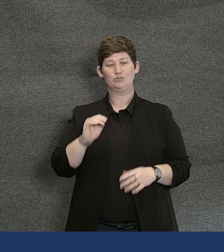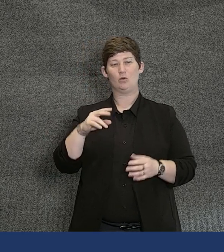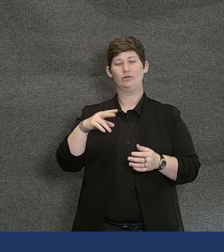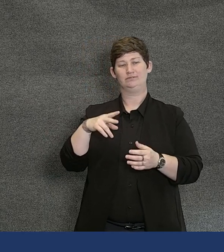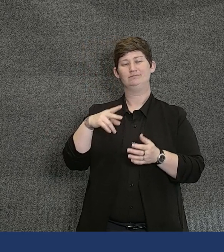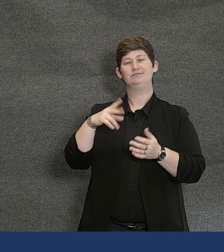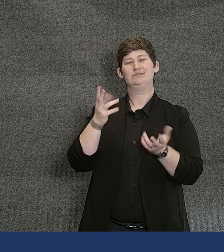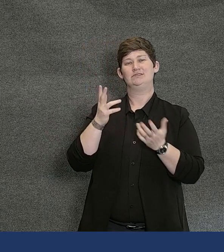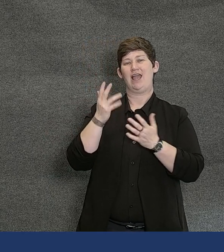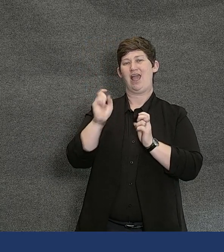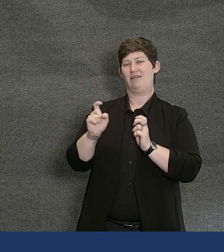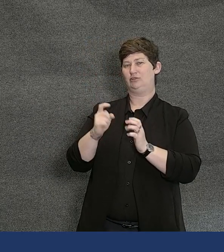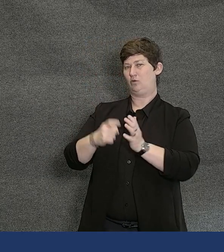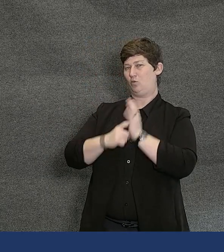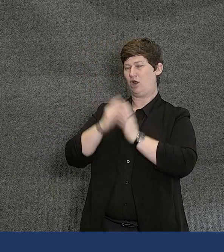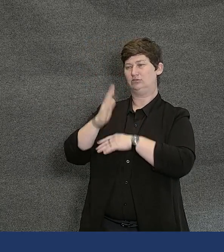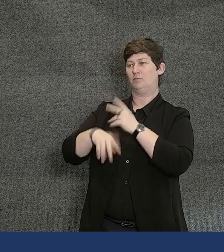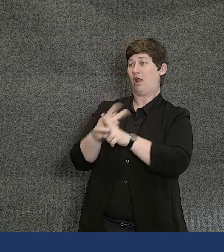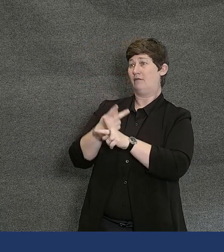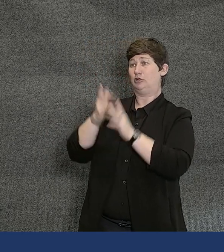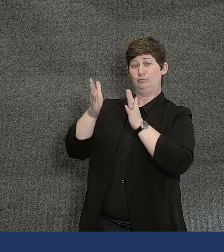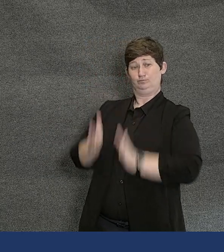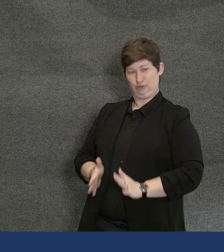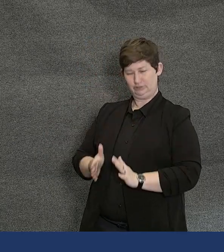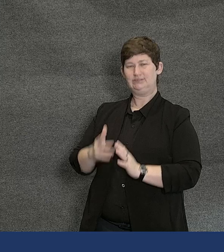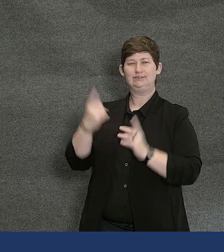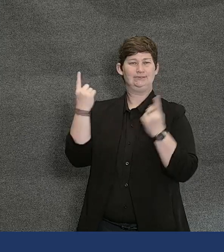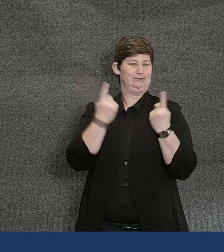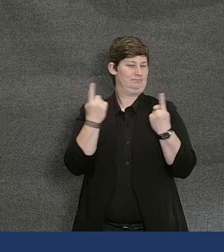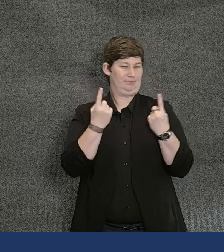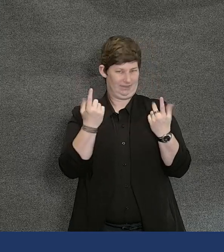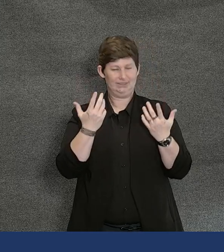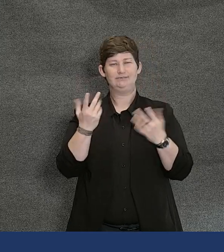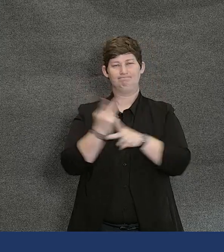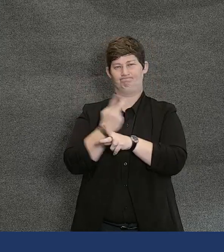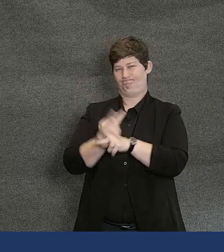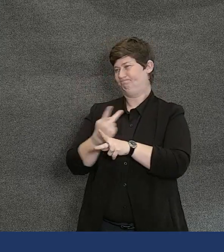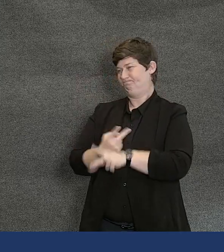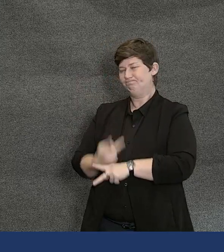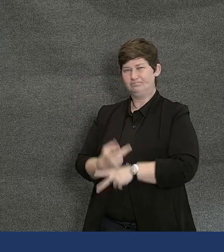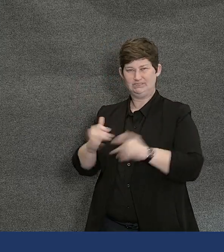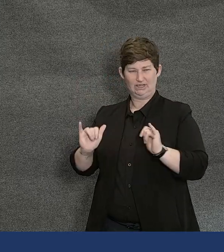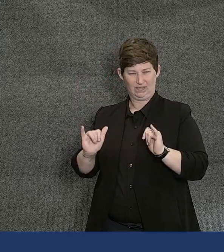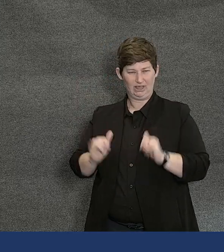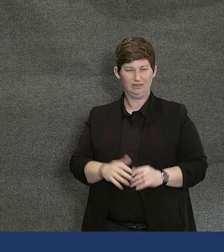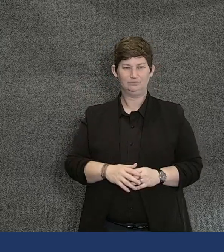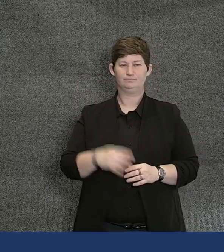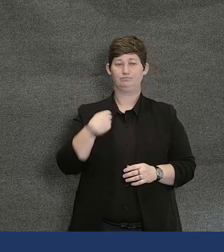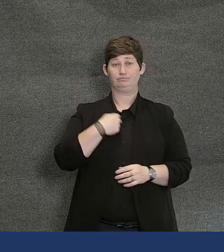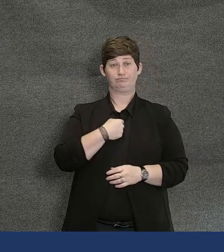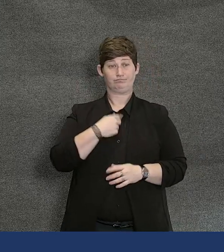I attended the annual technology legislative forum in LA